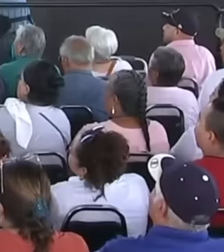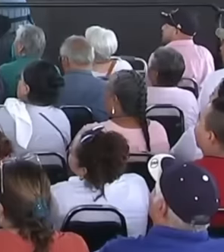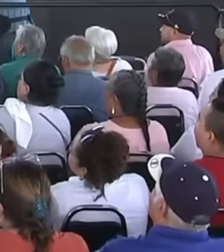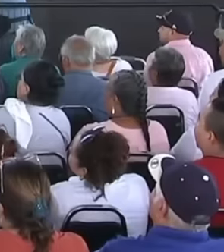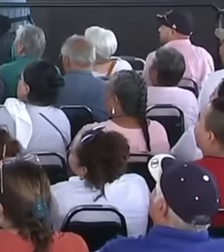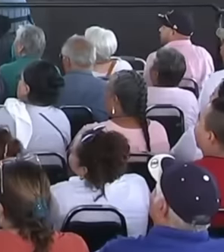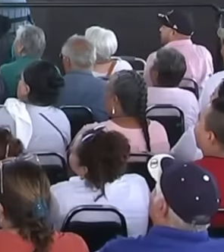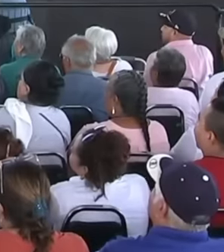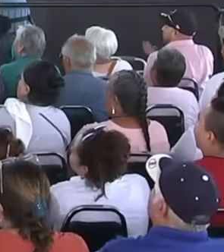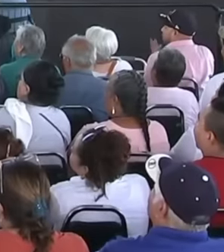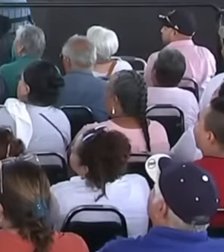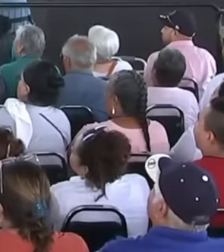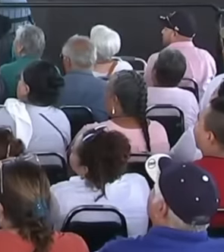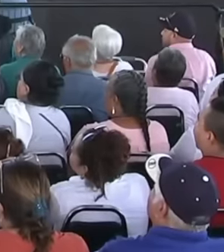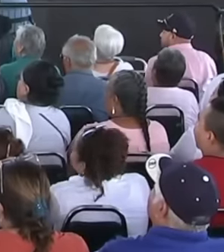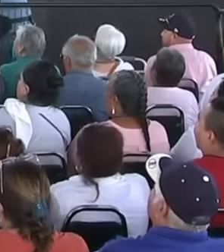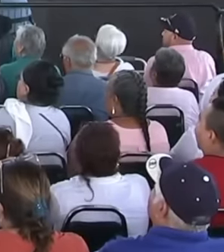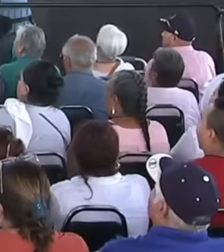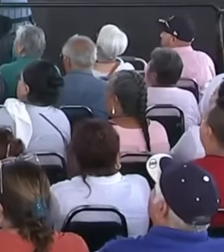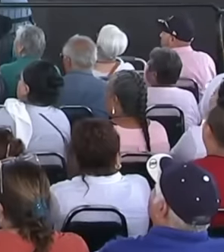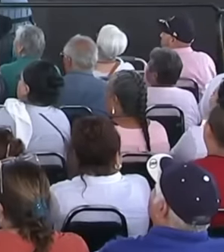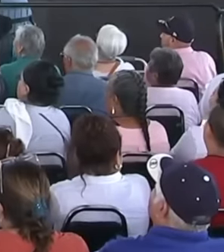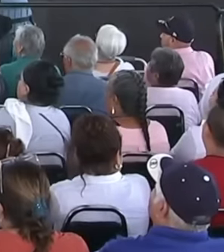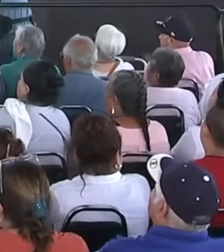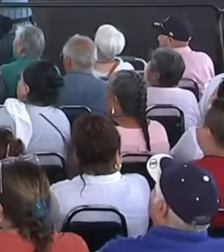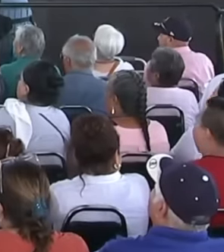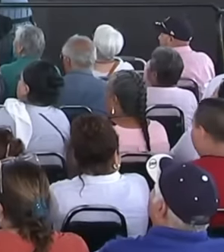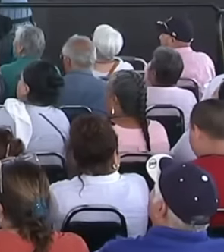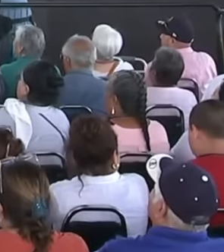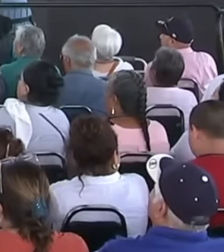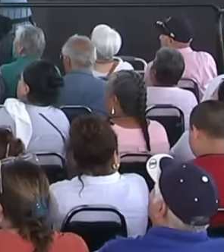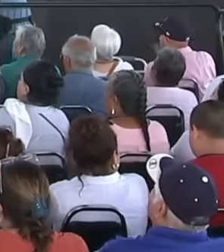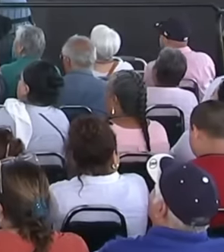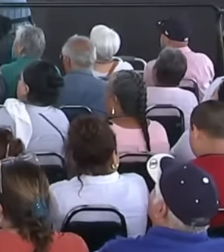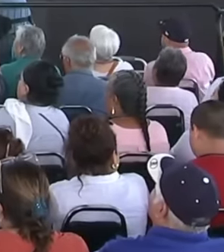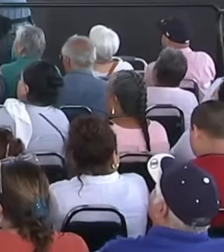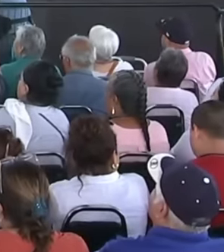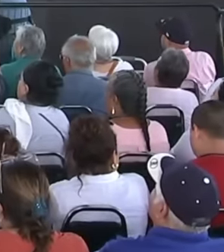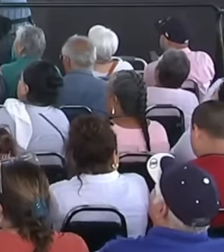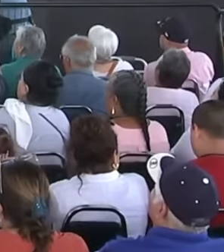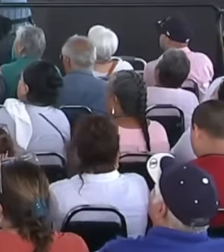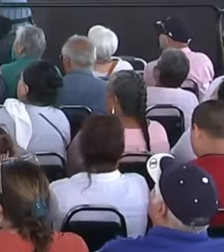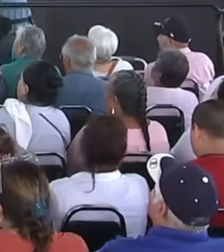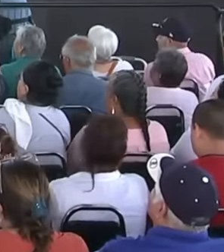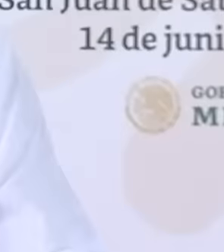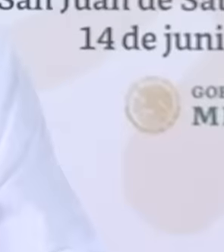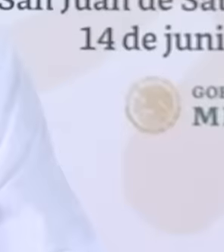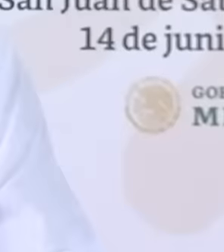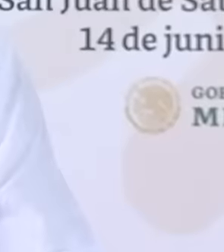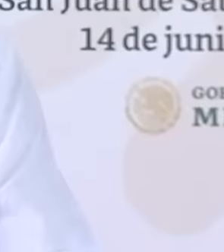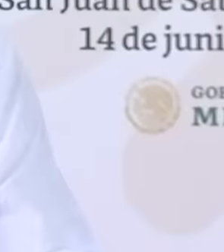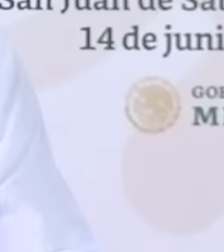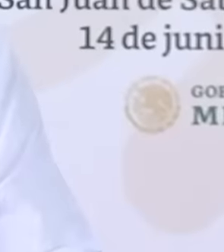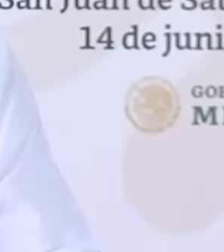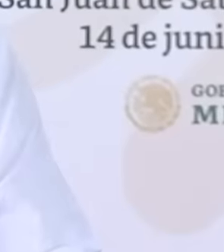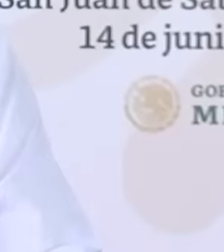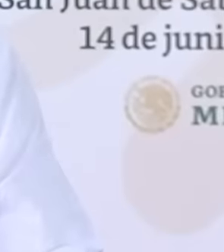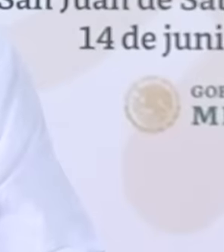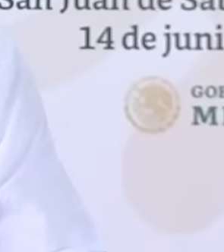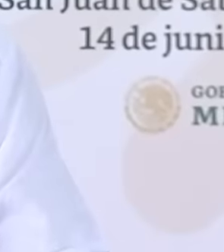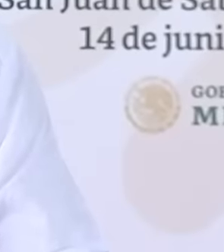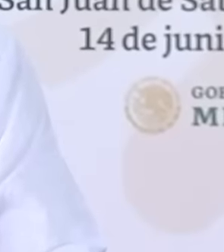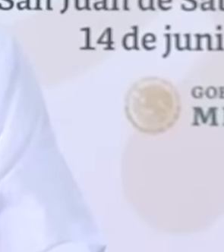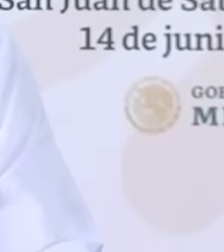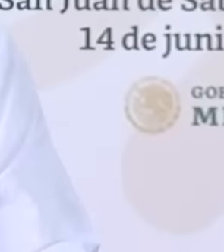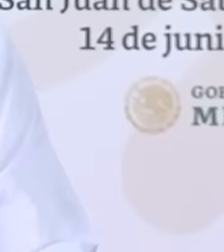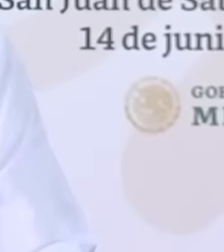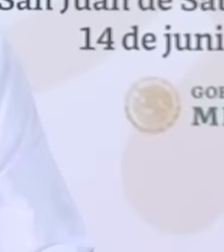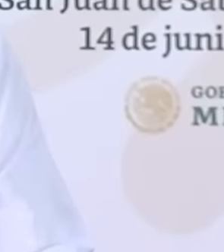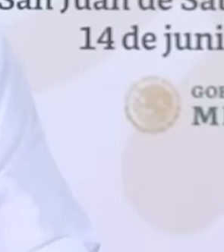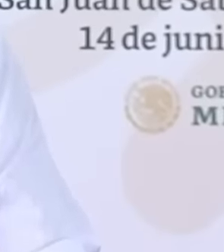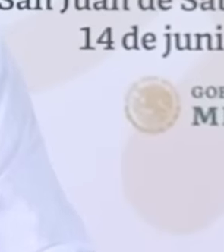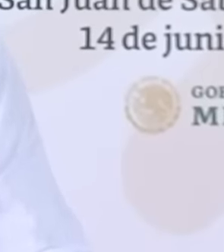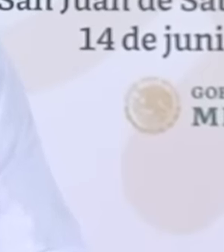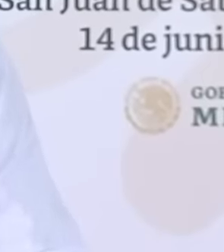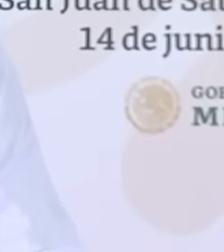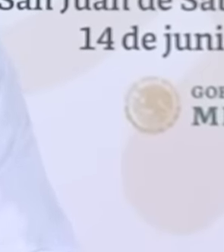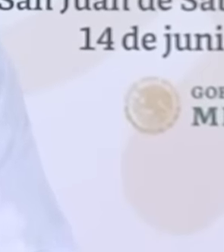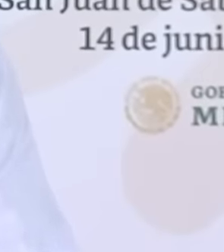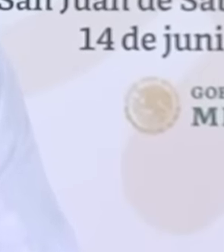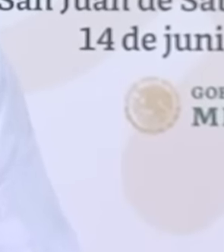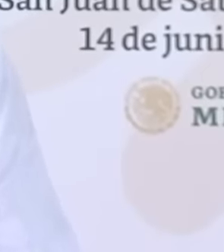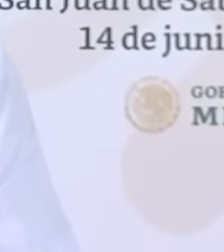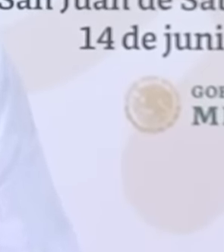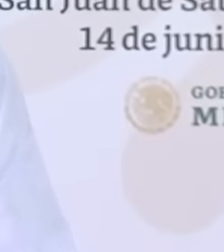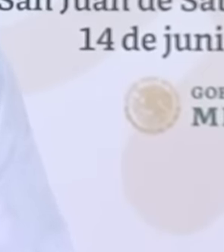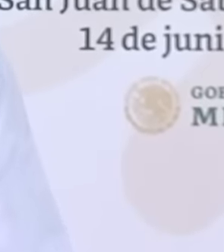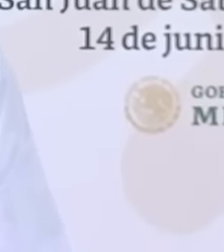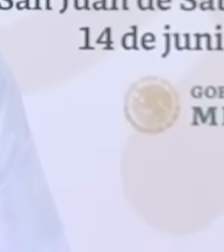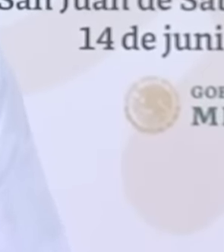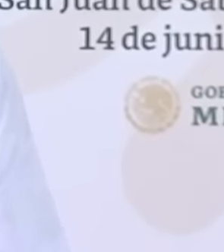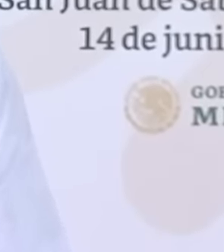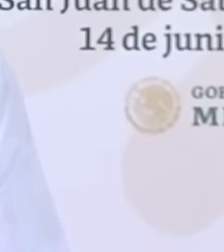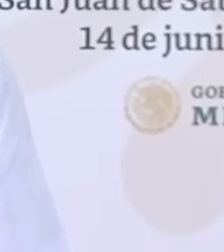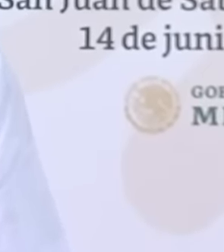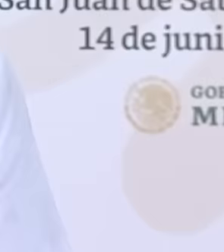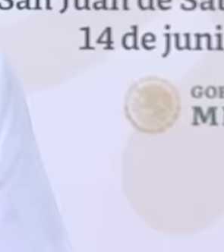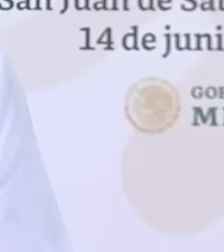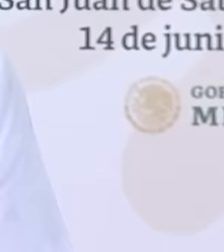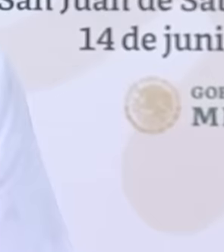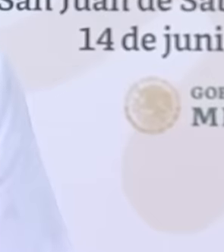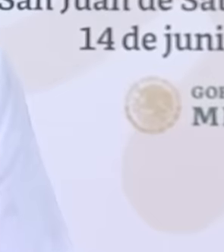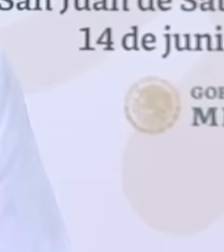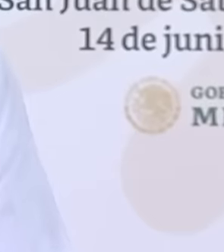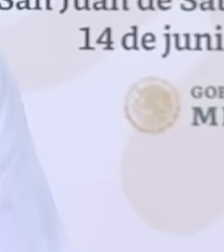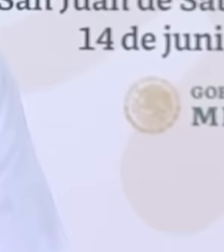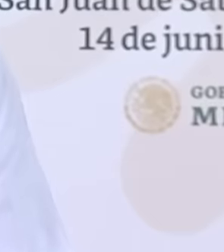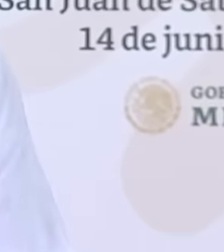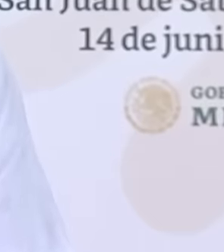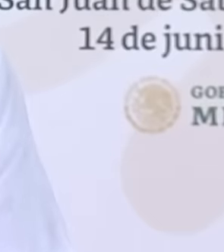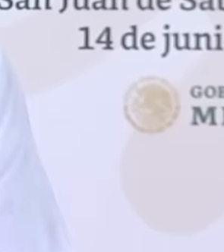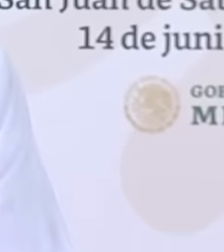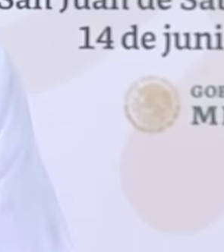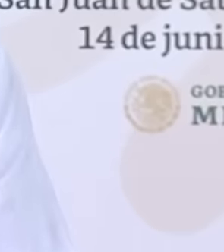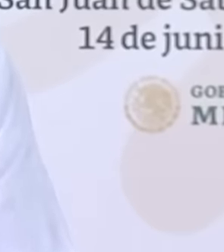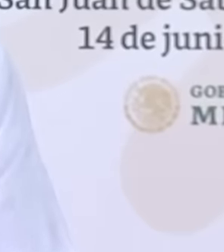, friends of Nueva Rosita and the people, the communities of this coal region of Coahuila,